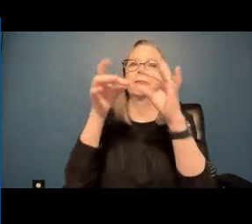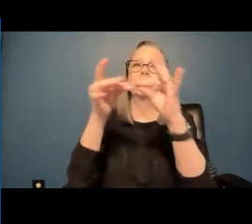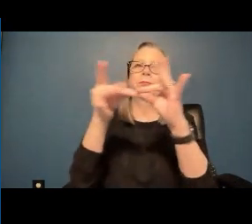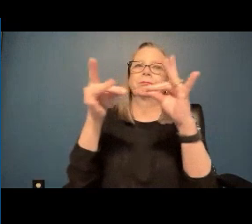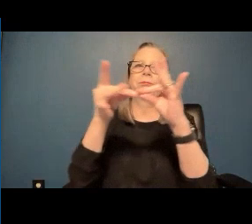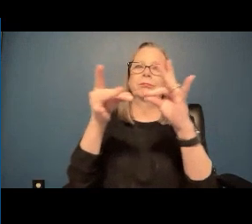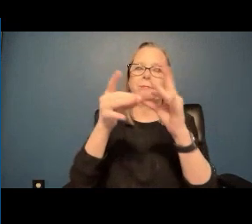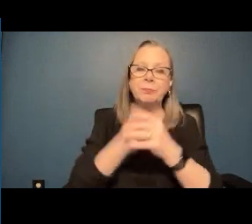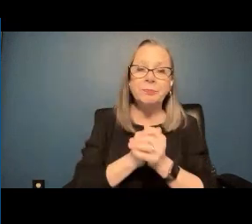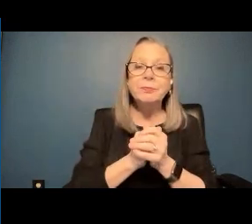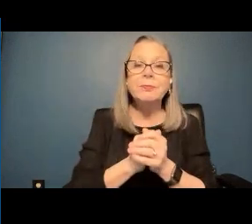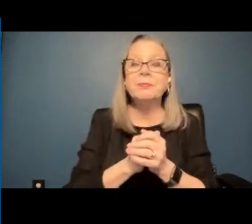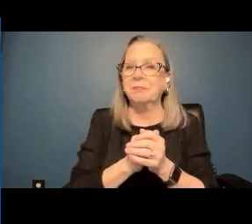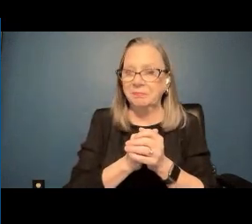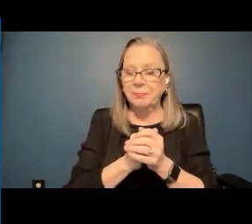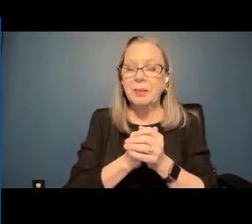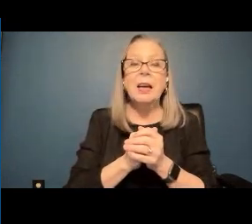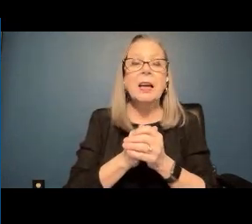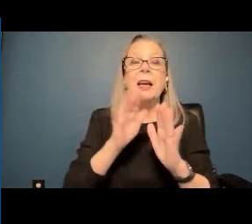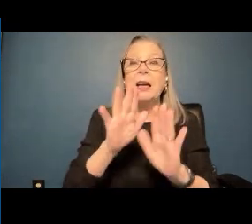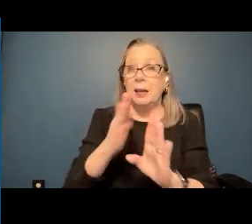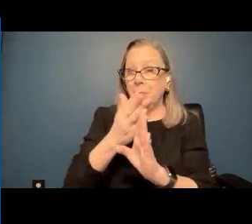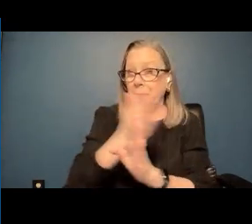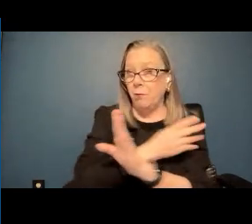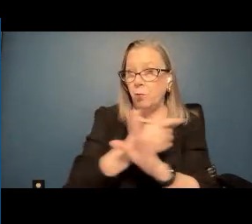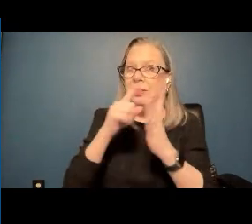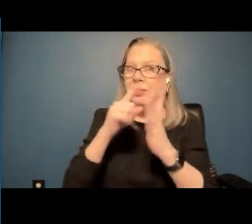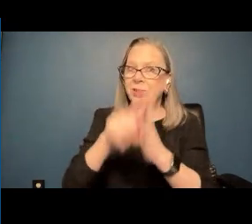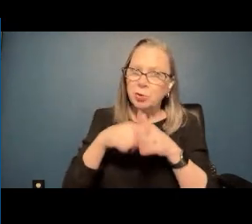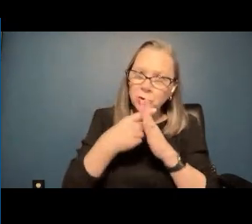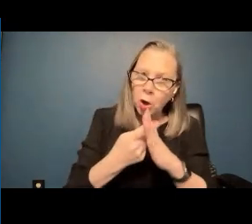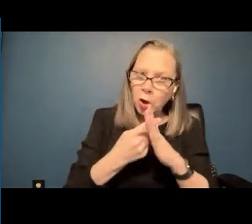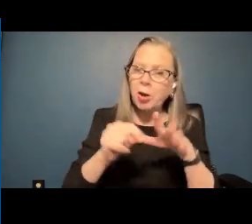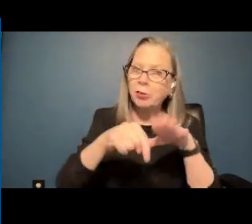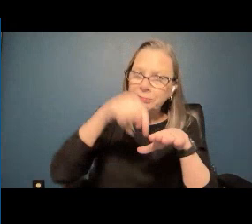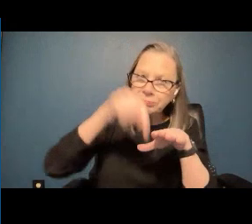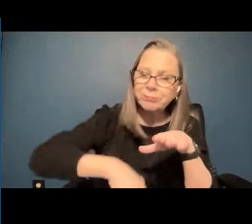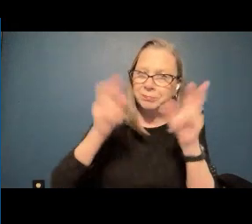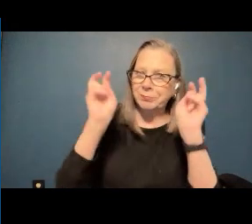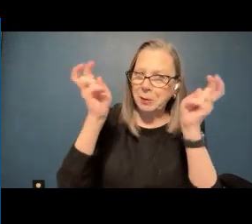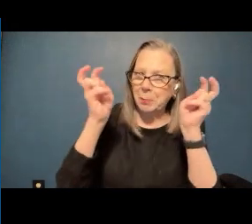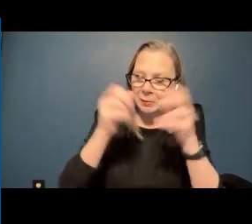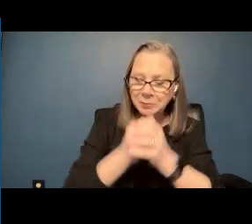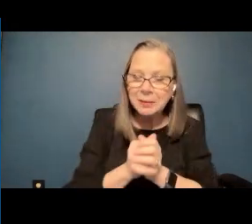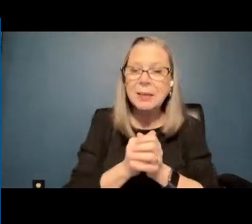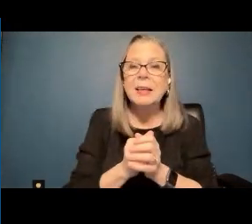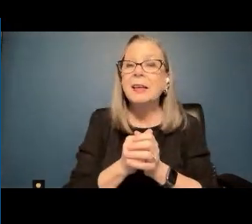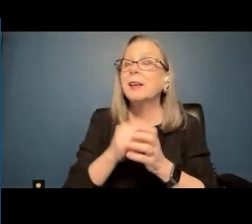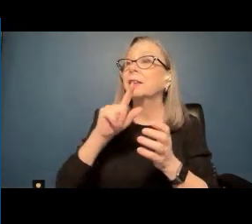Before we dive into the content of and topic for today's workshop, I'd like to turn the floor over to Nicole Howell,